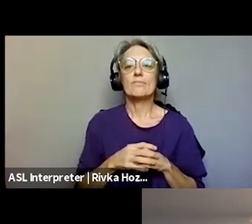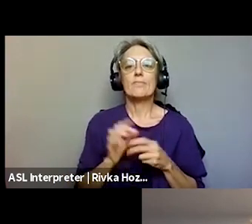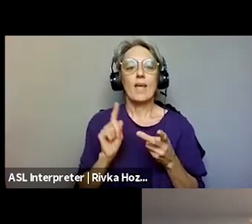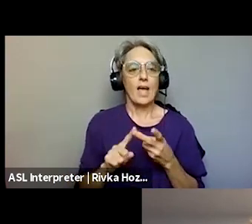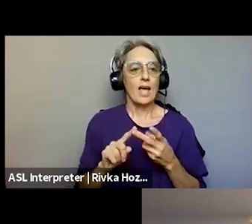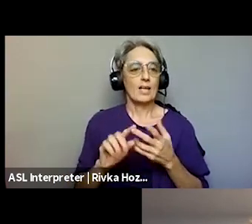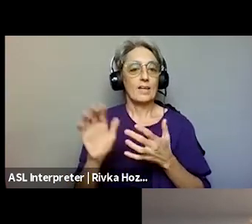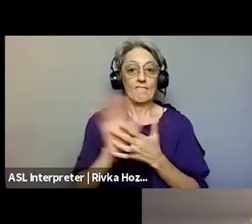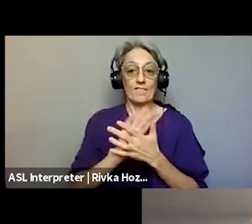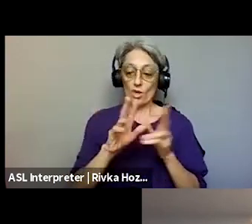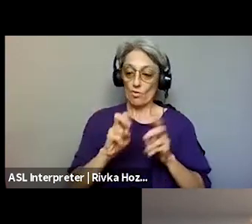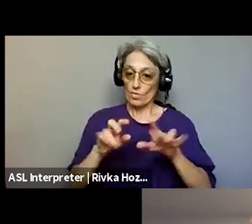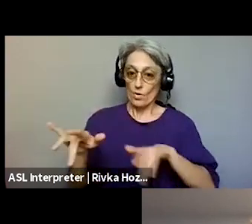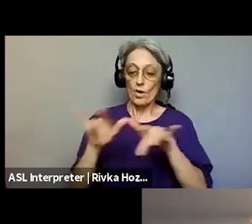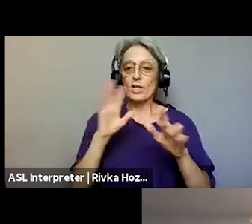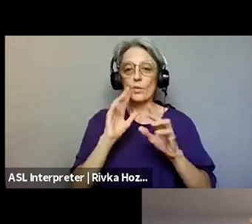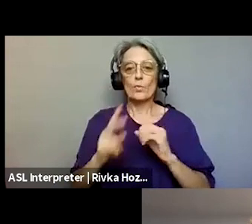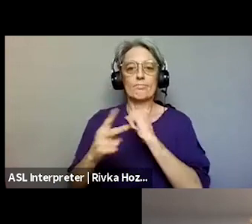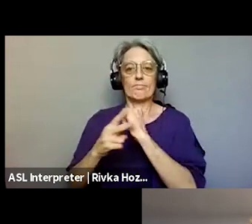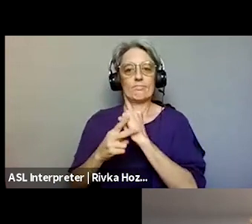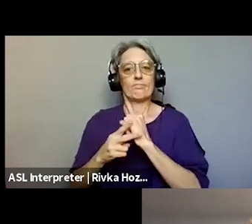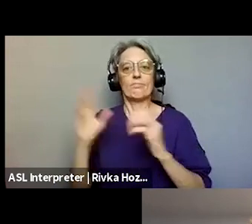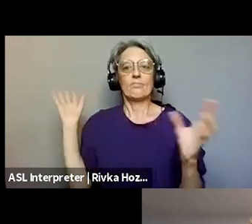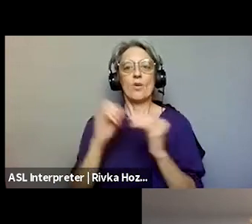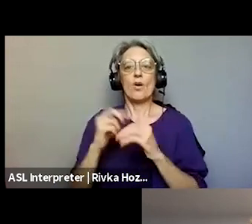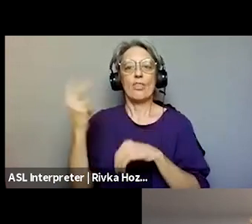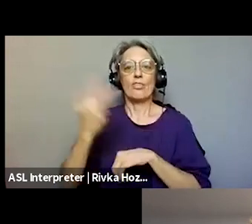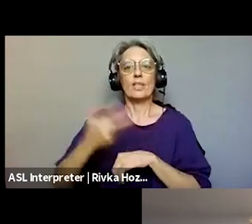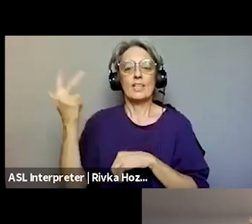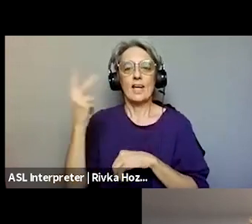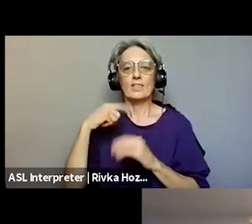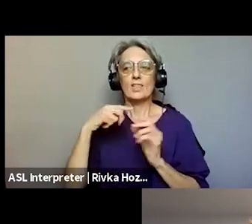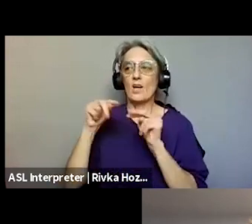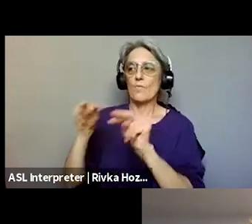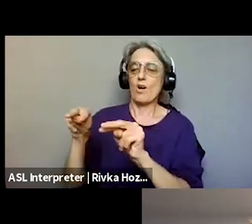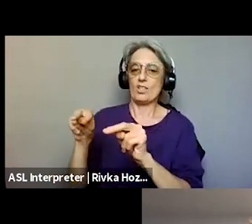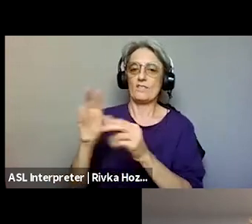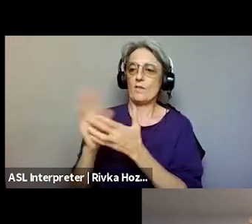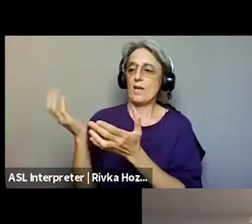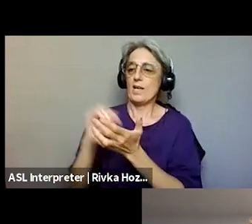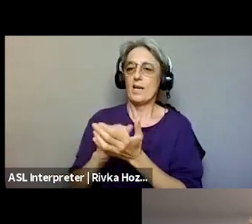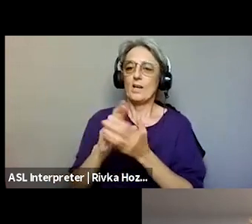available of the all three days so that you can watch it again or share it with other people.